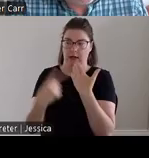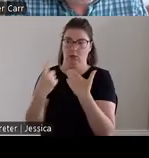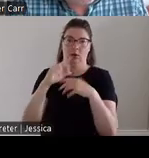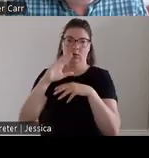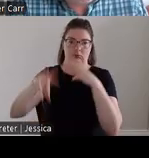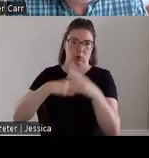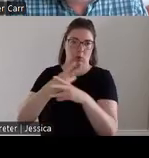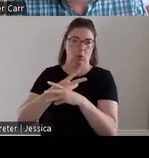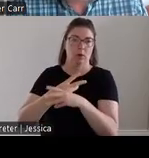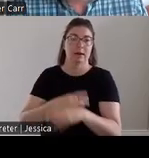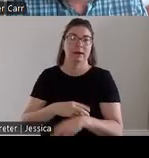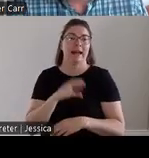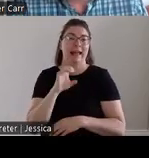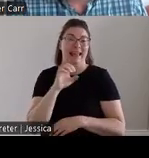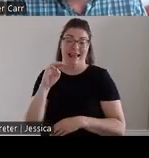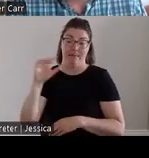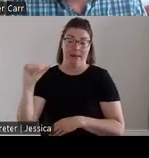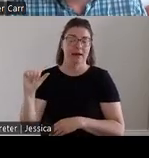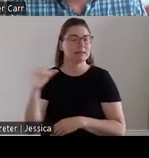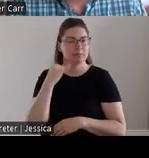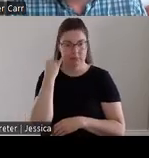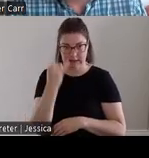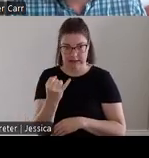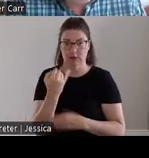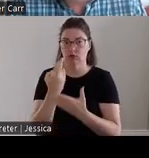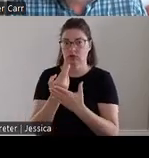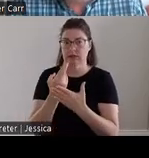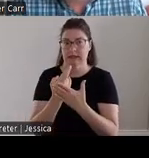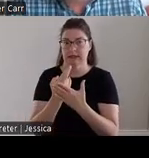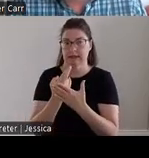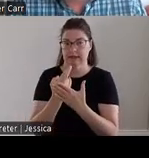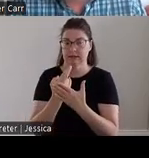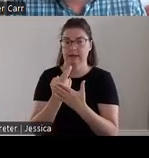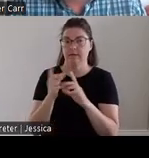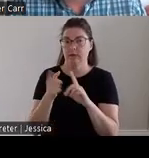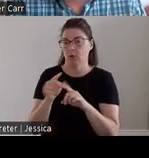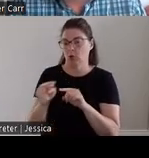EMMA is a similar project bringing together resources remediate, remediated by North American